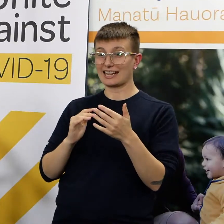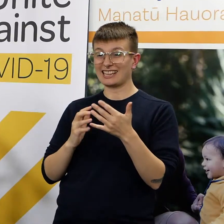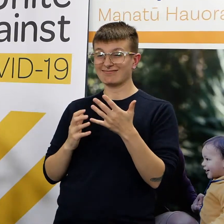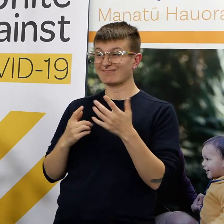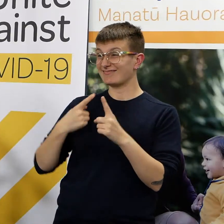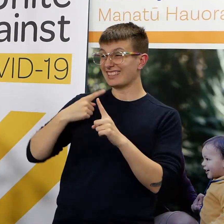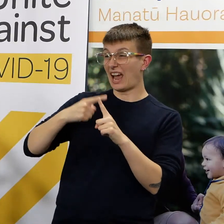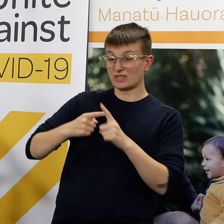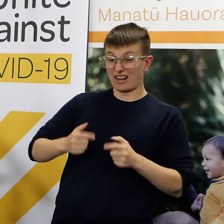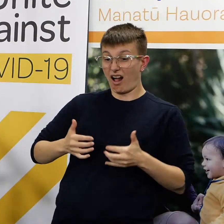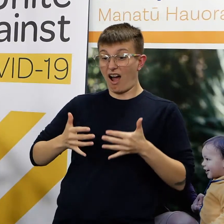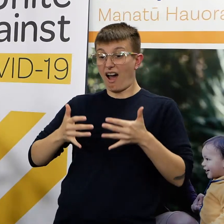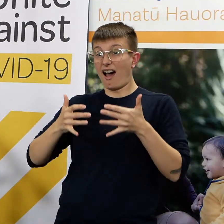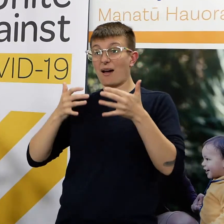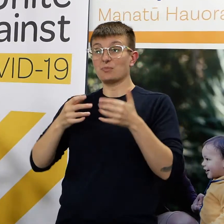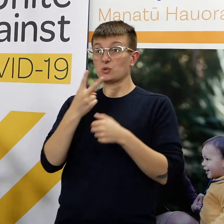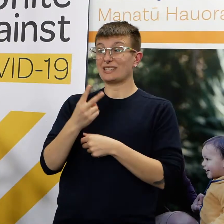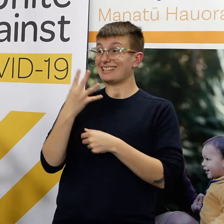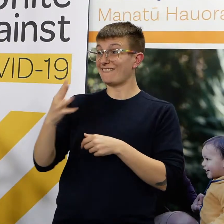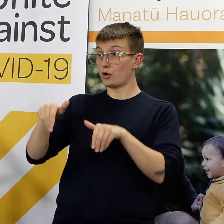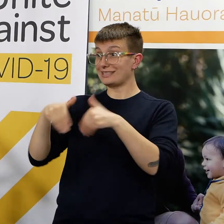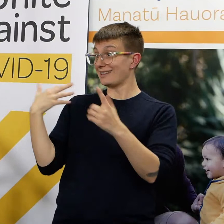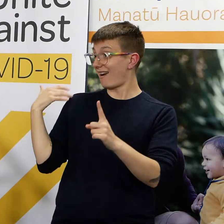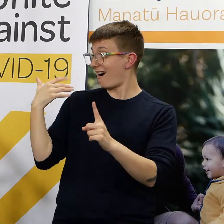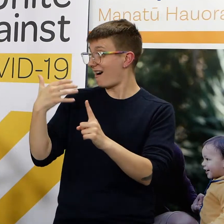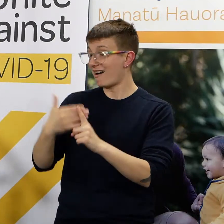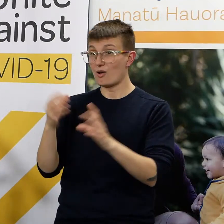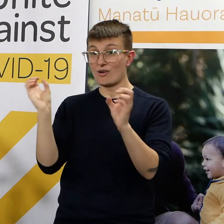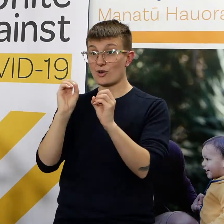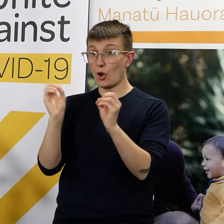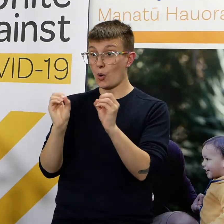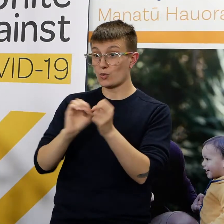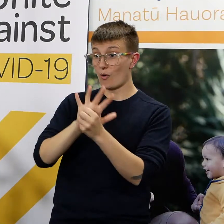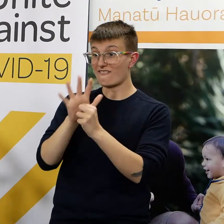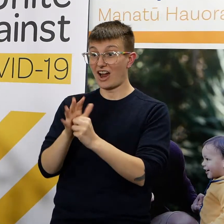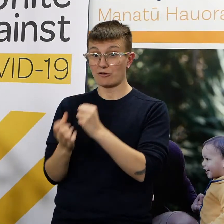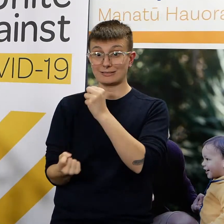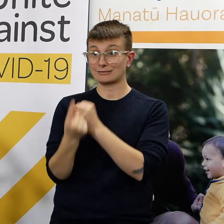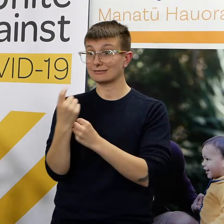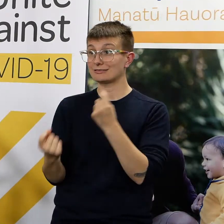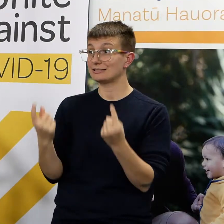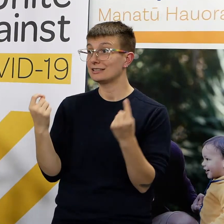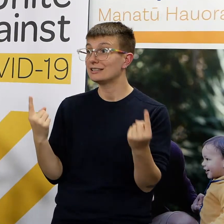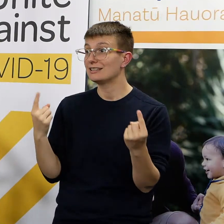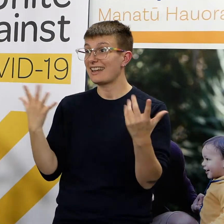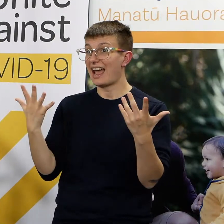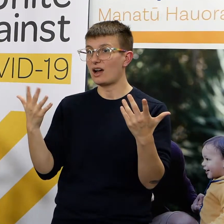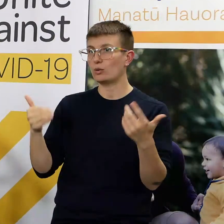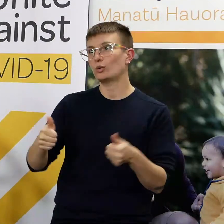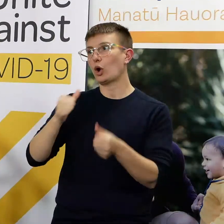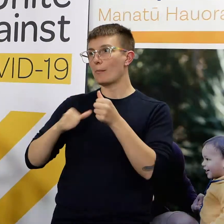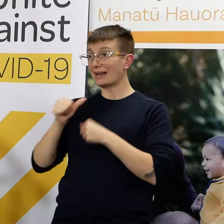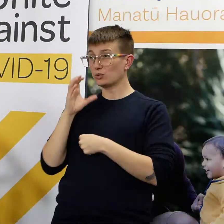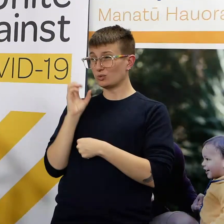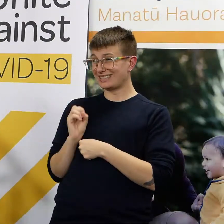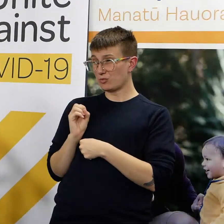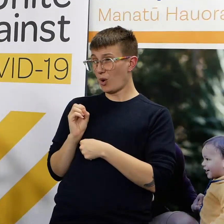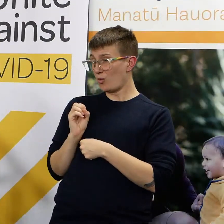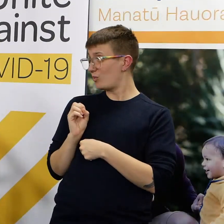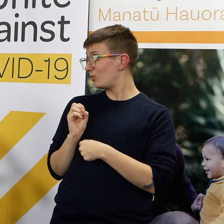Well, I guess it does. But again, just to reiterate, we expected more cases. The good thing here is we're maintaining